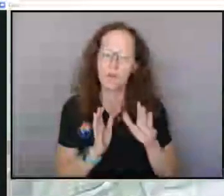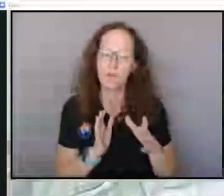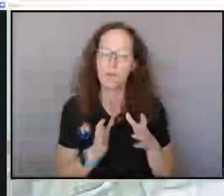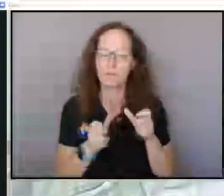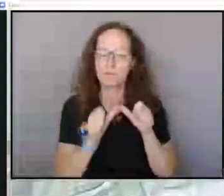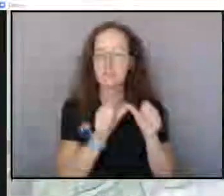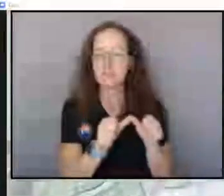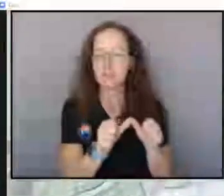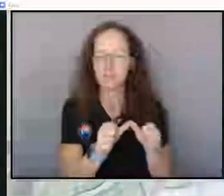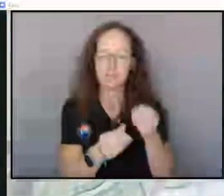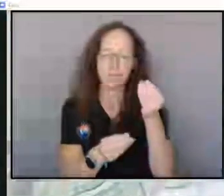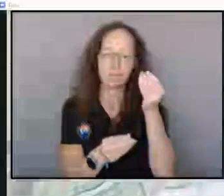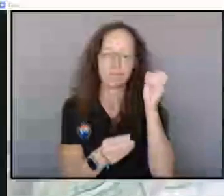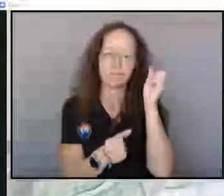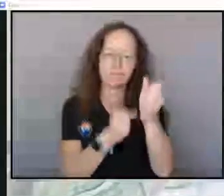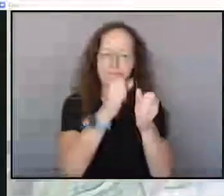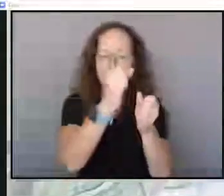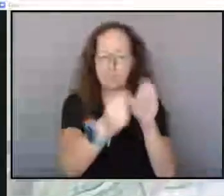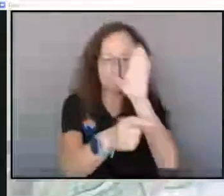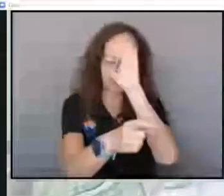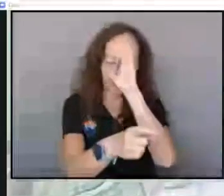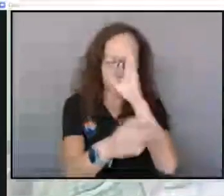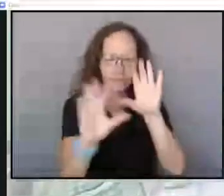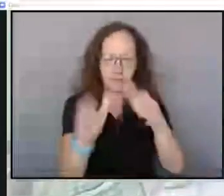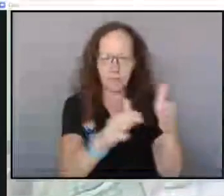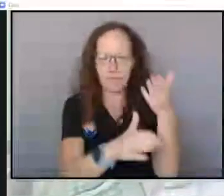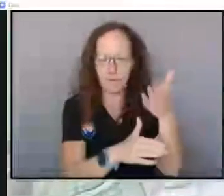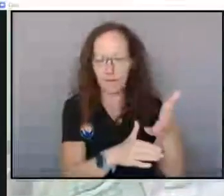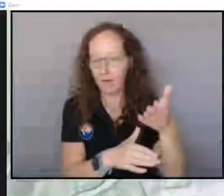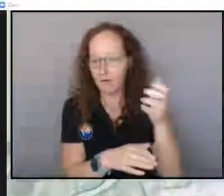DEPTH AS FAR AS MOP UP ON THE PORTION HERE.